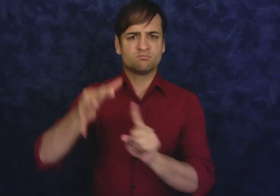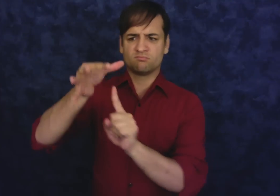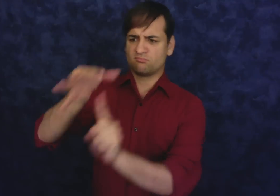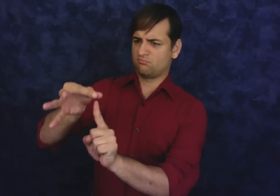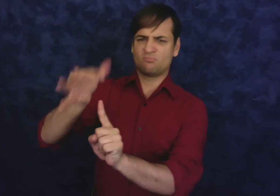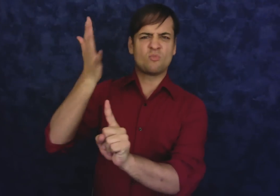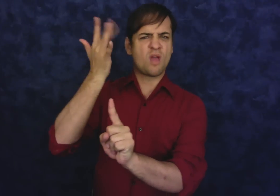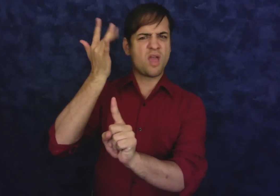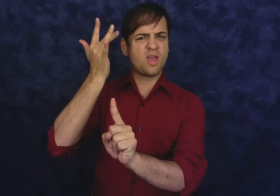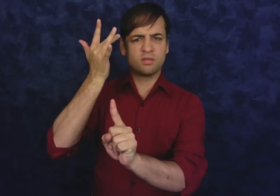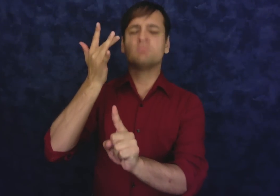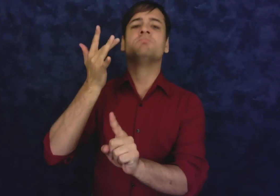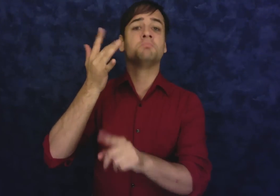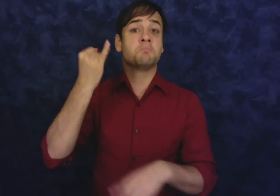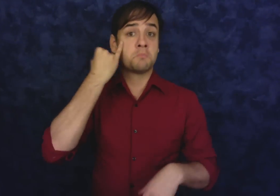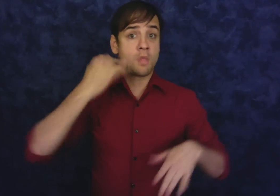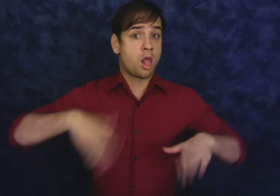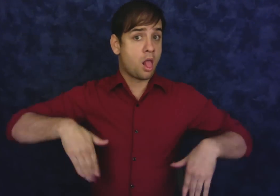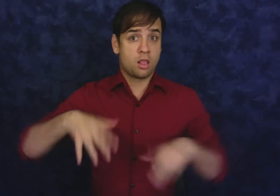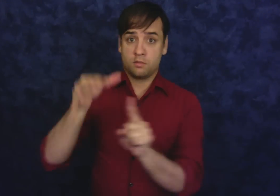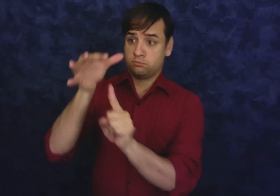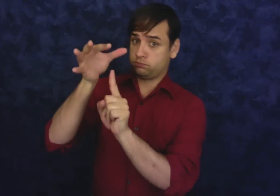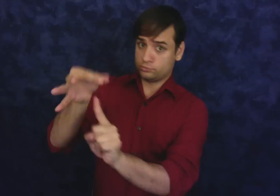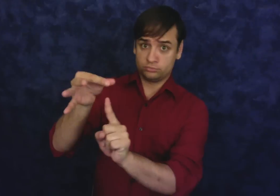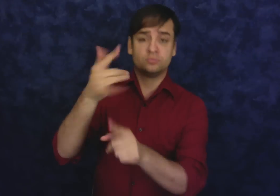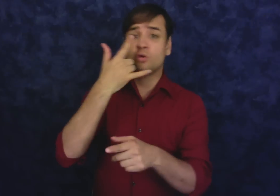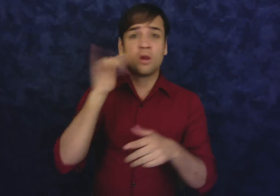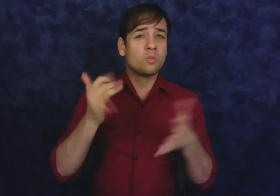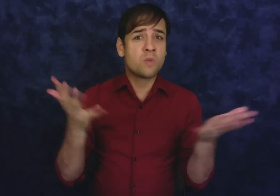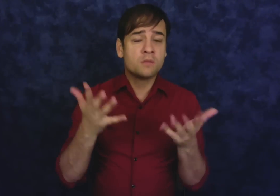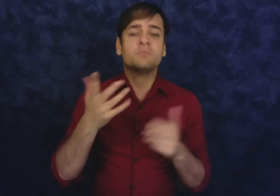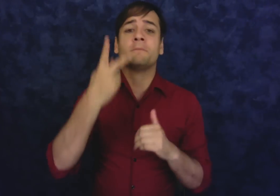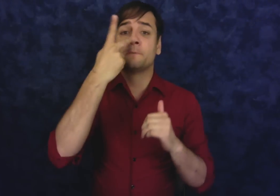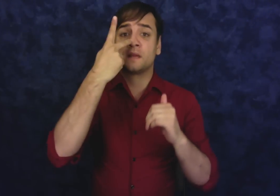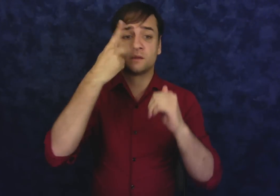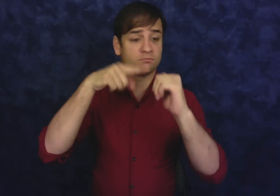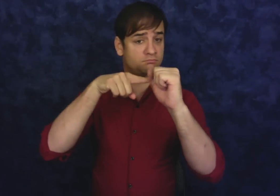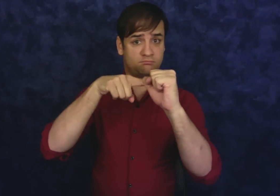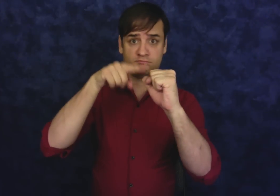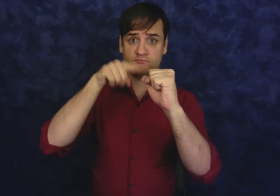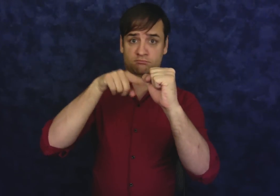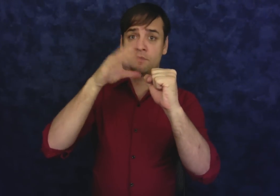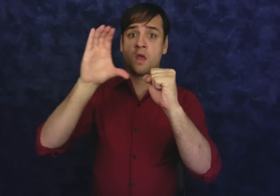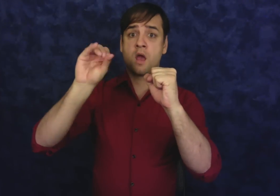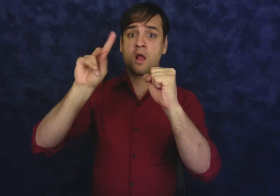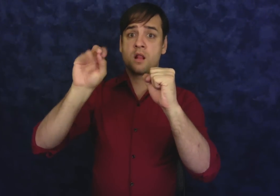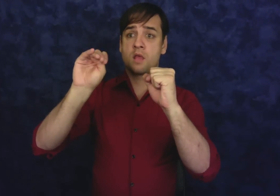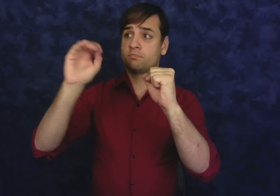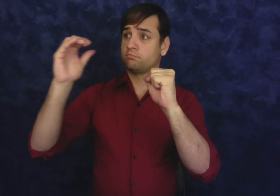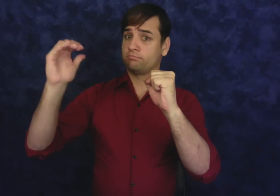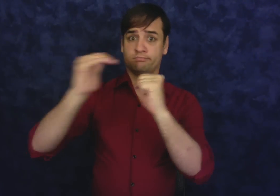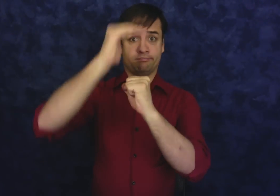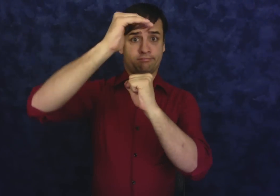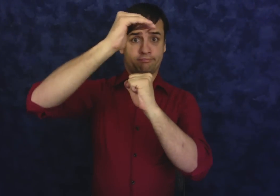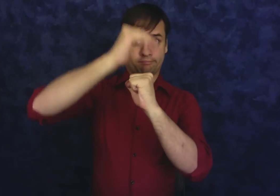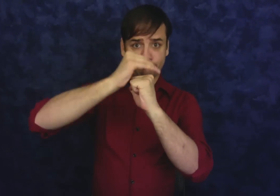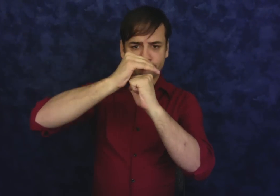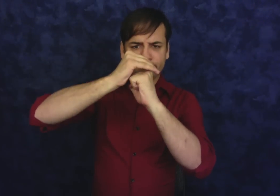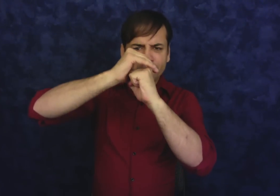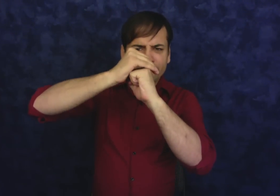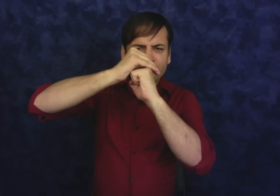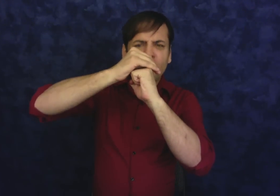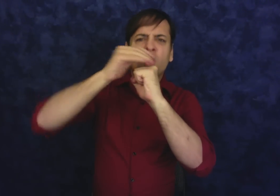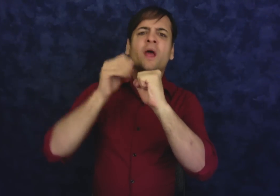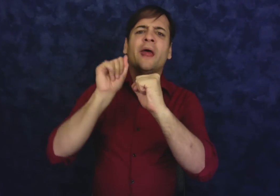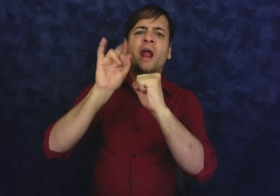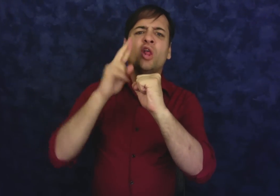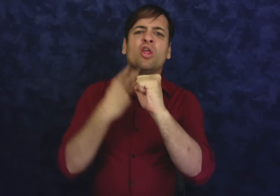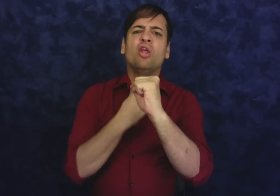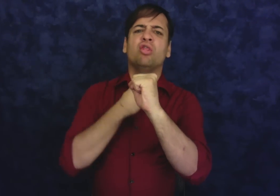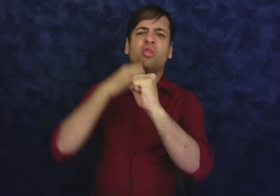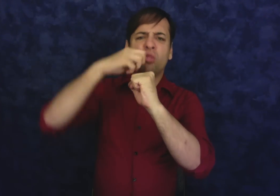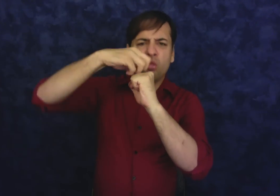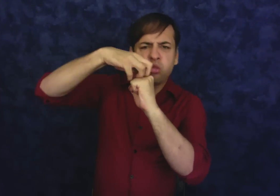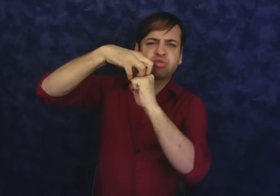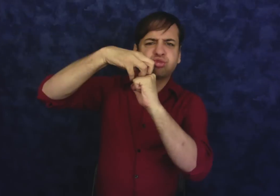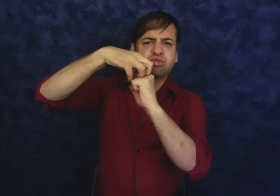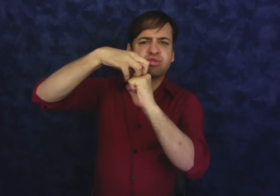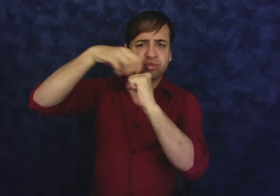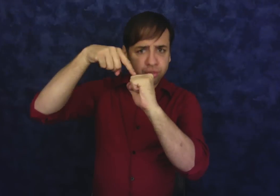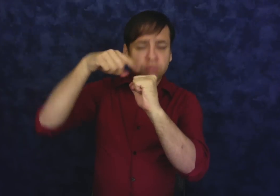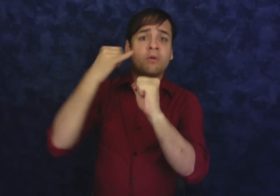[Marlene:] If the condom tip is not pinched, there is no room between the end of the penis and the tip of the condom.